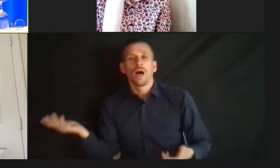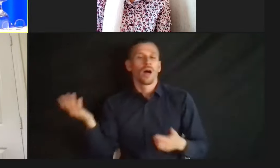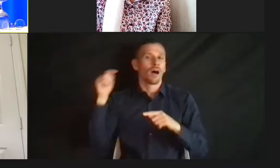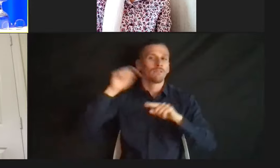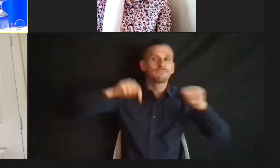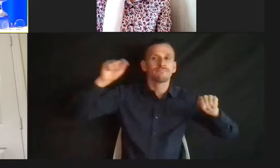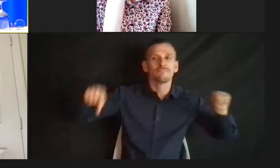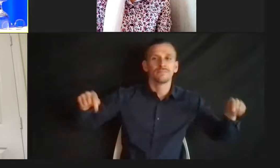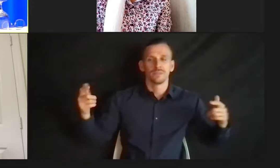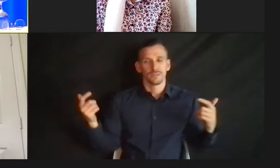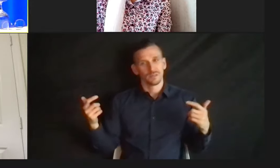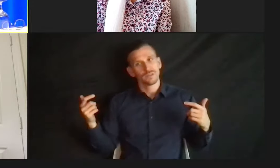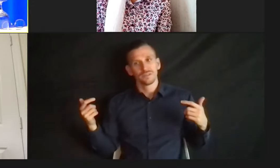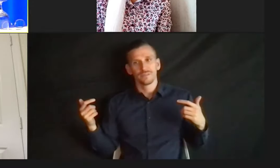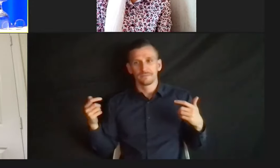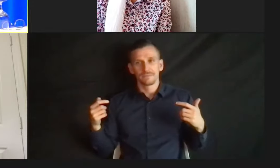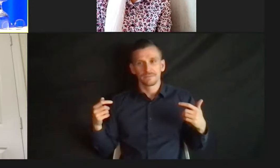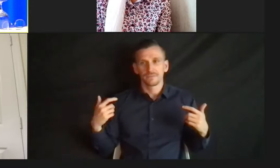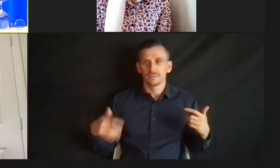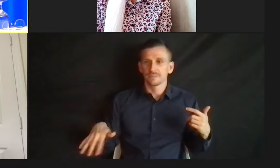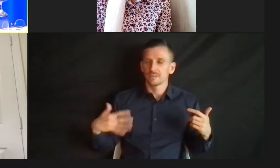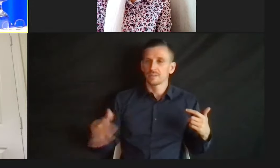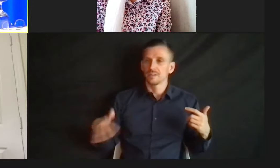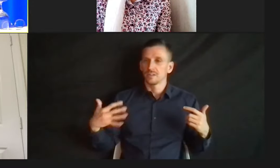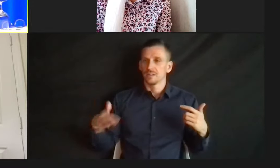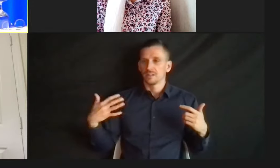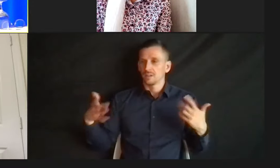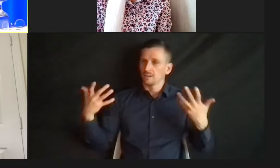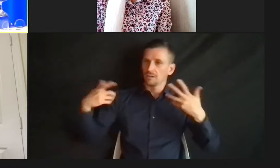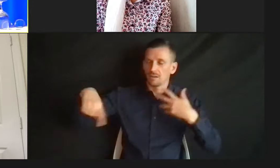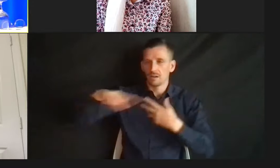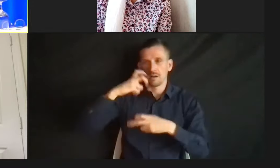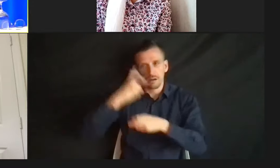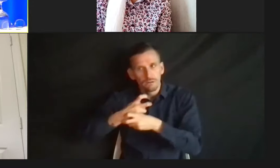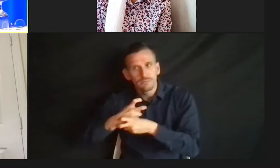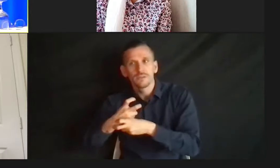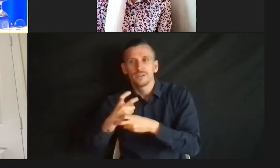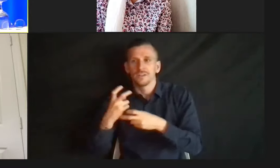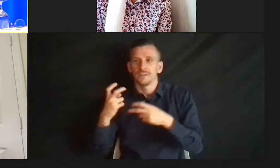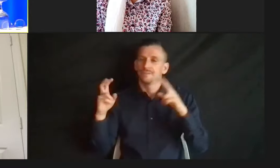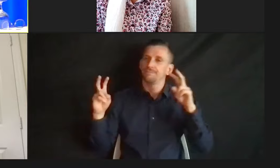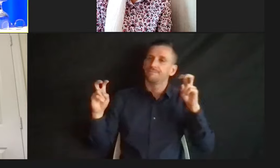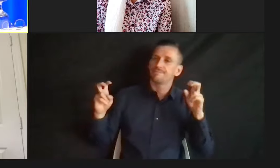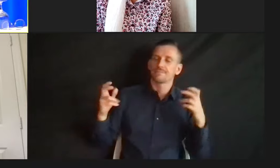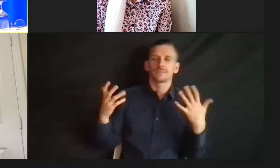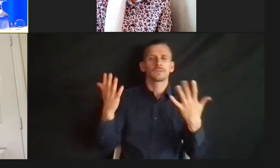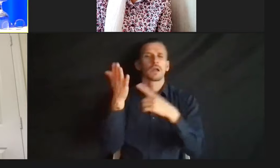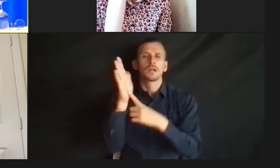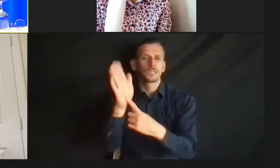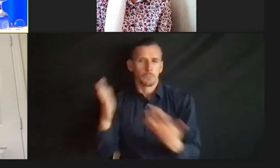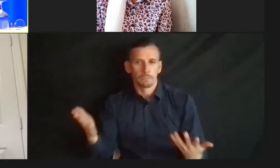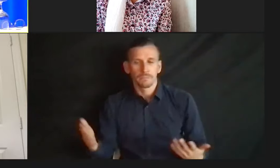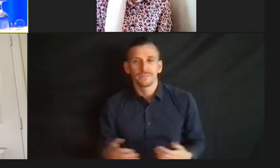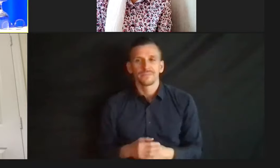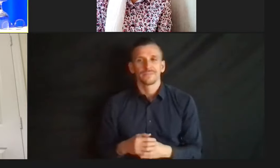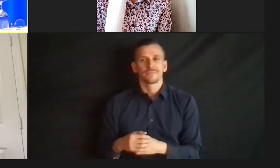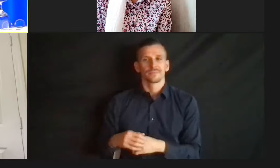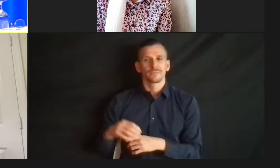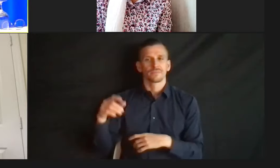ecosystem. Look at models like Costa Rica that do ecotourism, small scale tourism that are